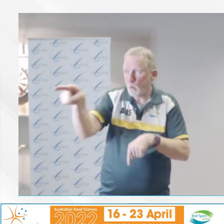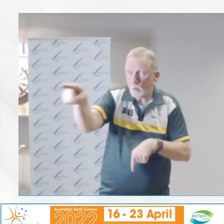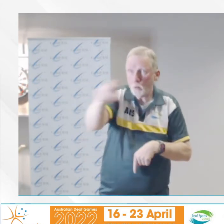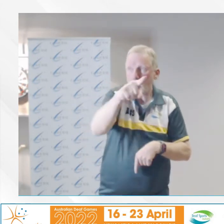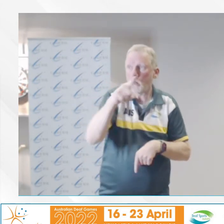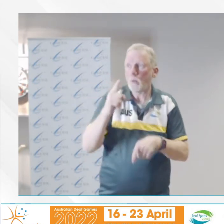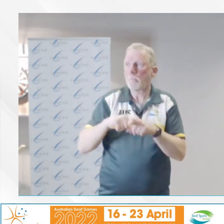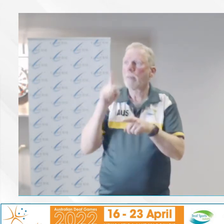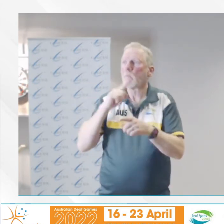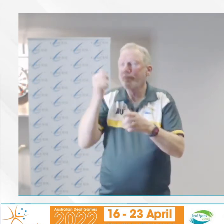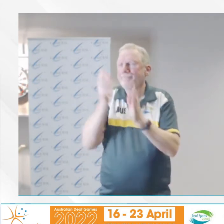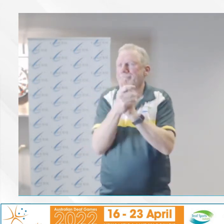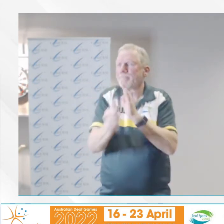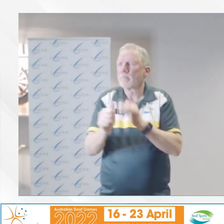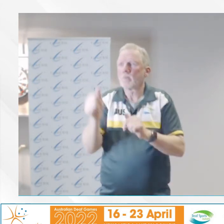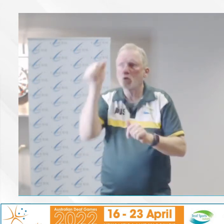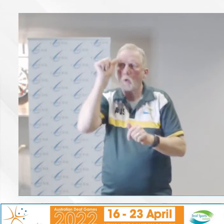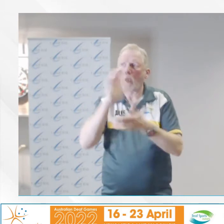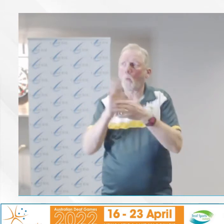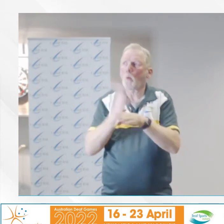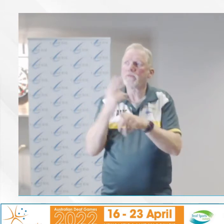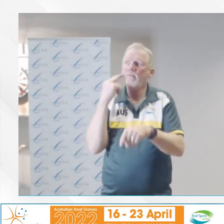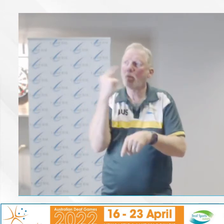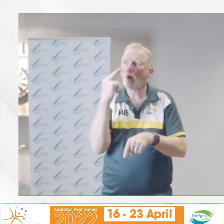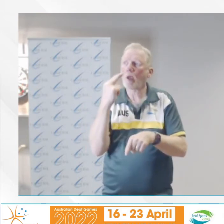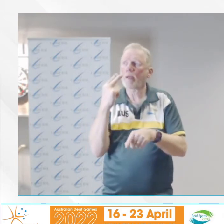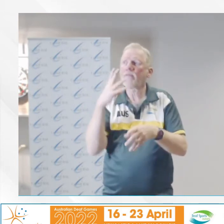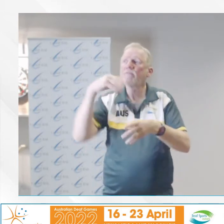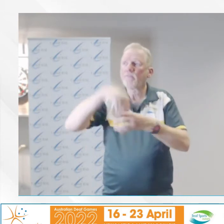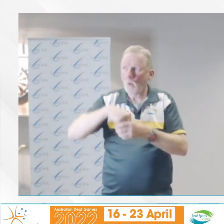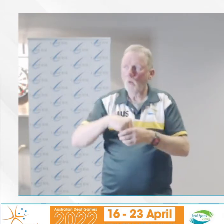yeah thank you we'd love to work with the local community who know the people here especially